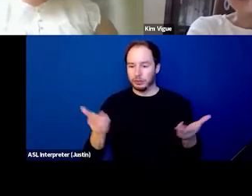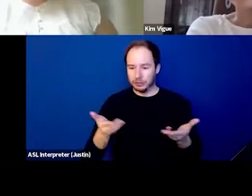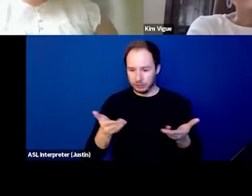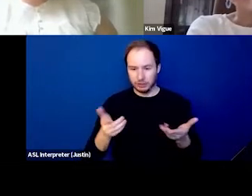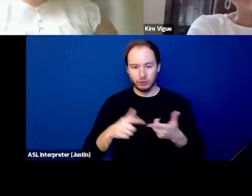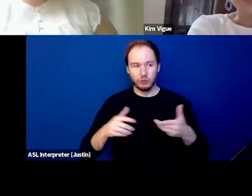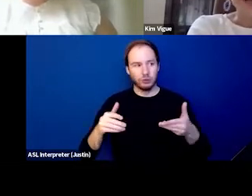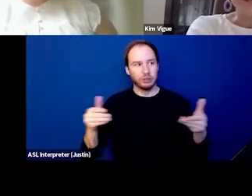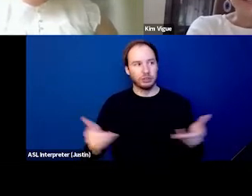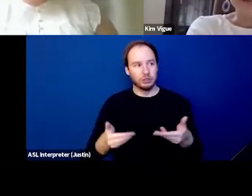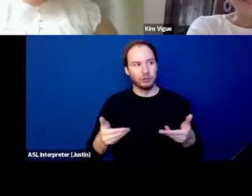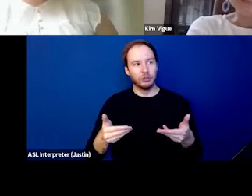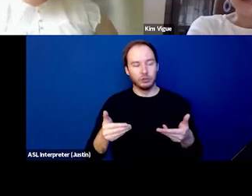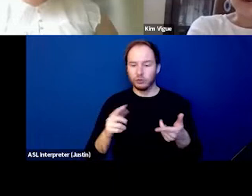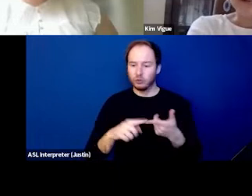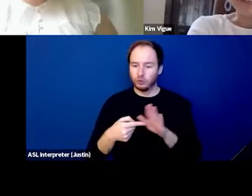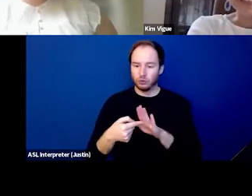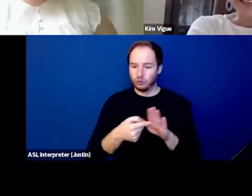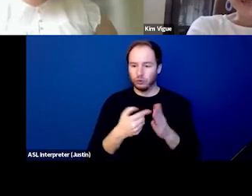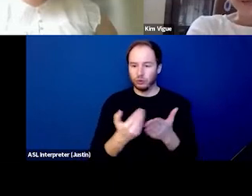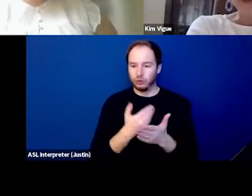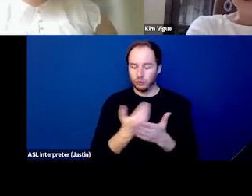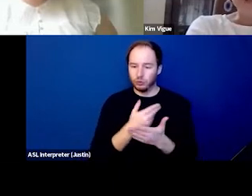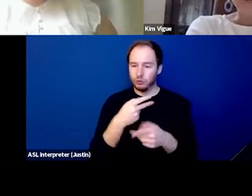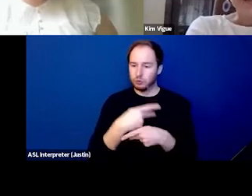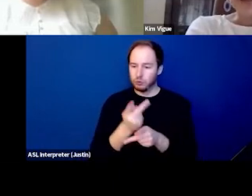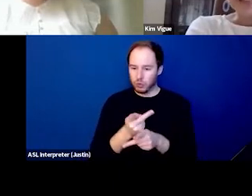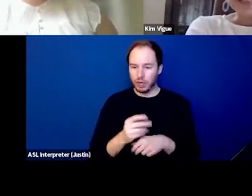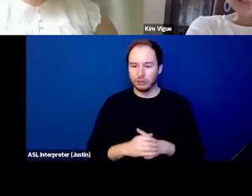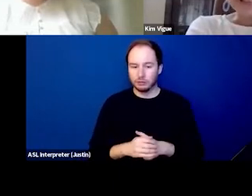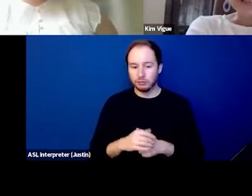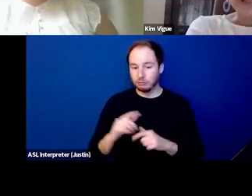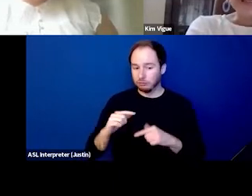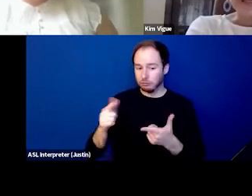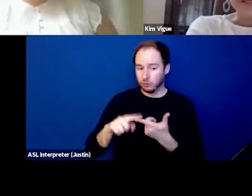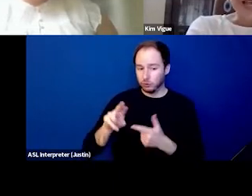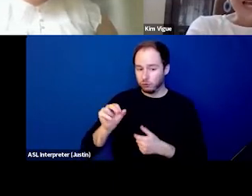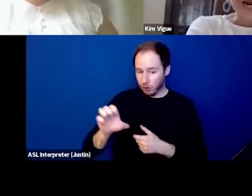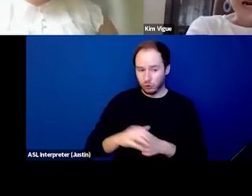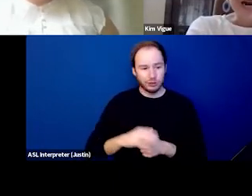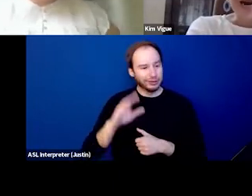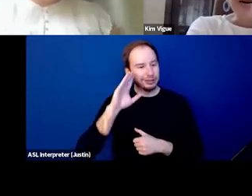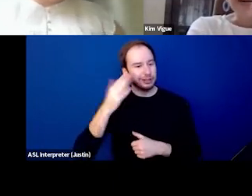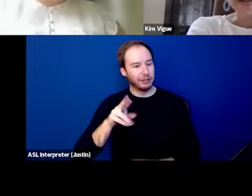and roll out some of these new products, Rose. Hi, my name is Rose David.